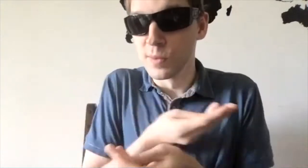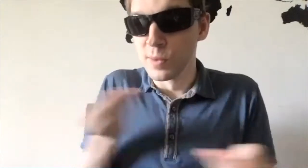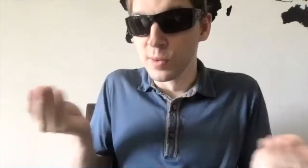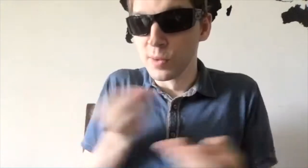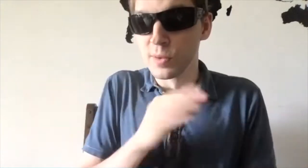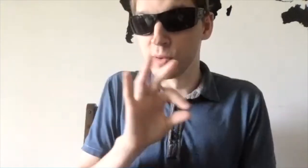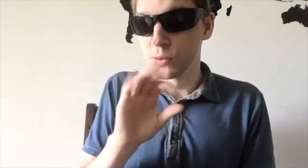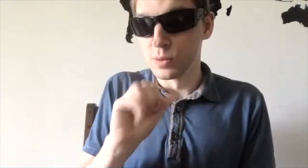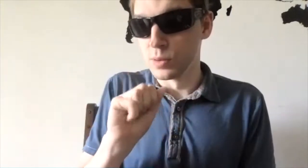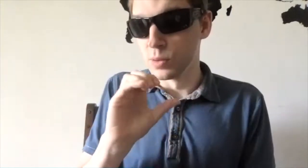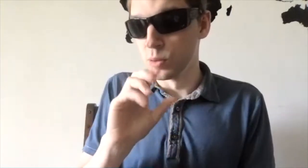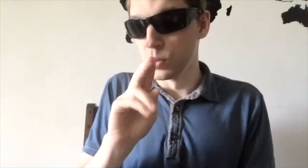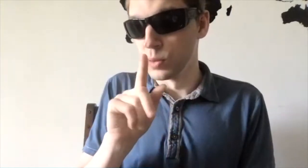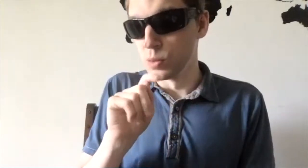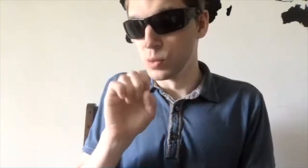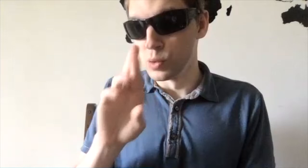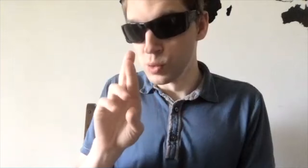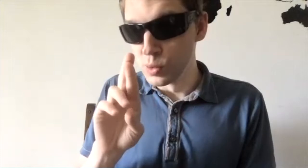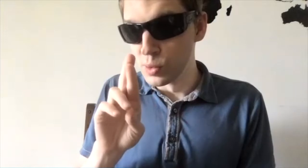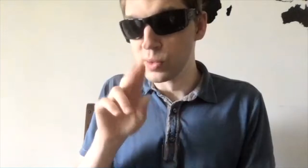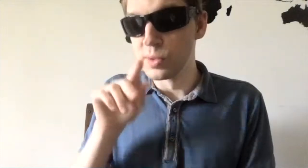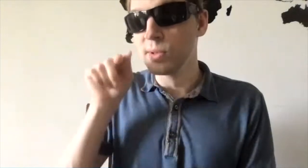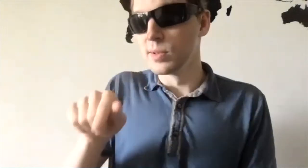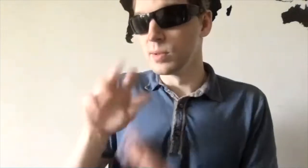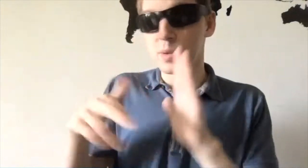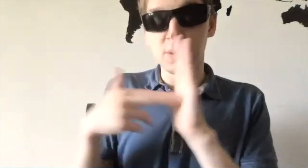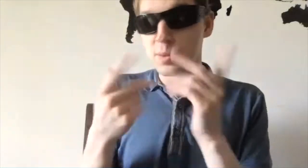There may be also a co-facilitator.